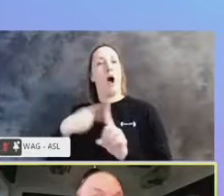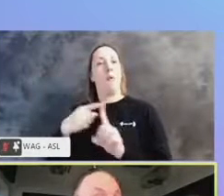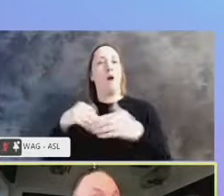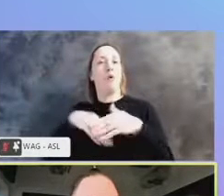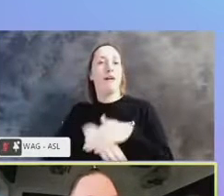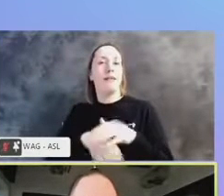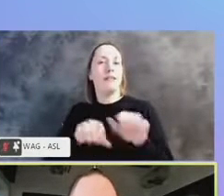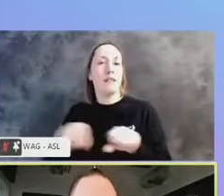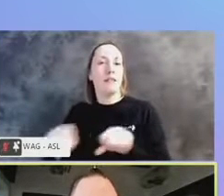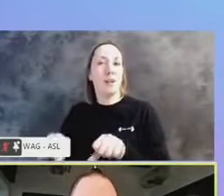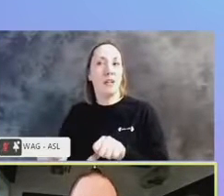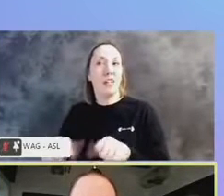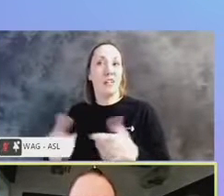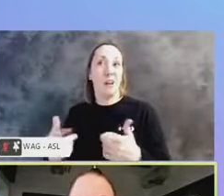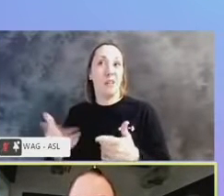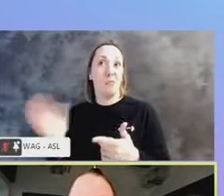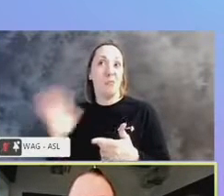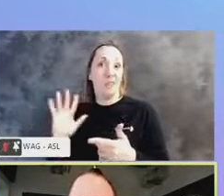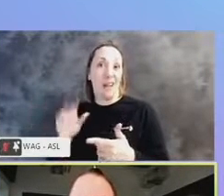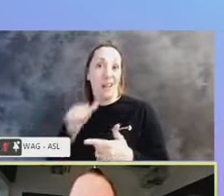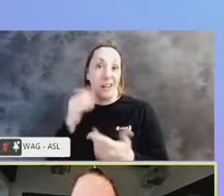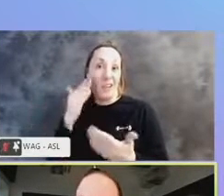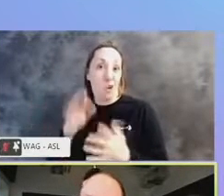not a lot of telling people. I am people what I know